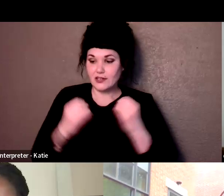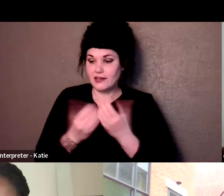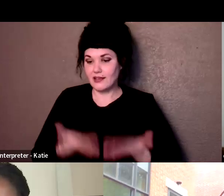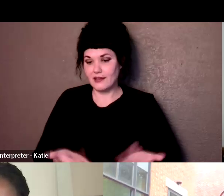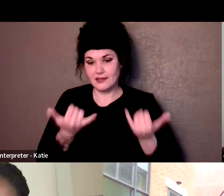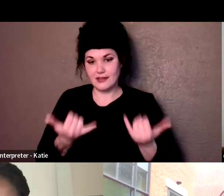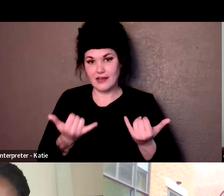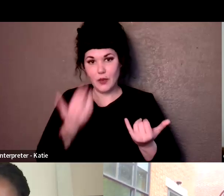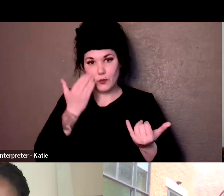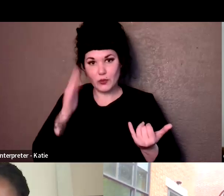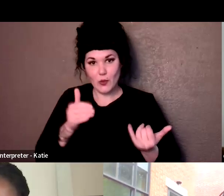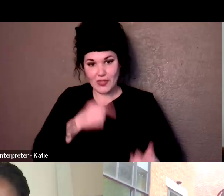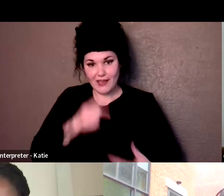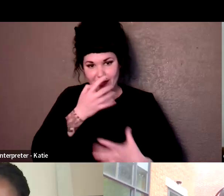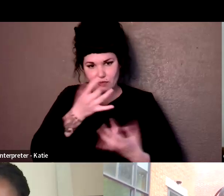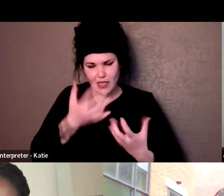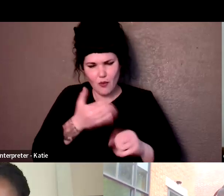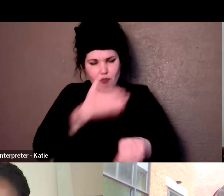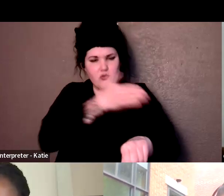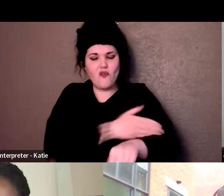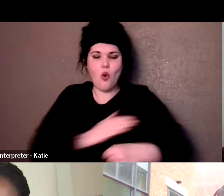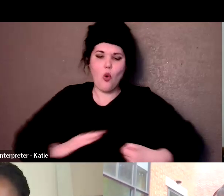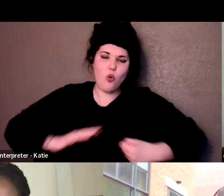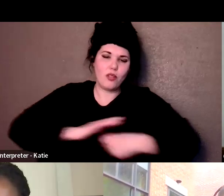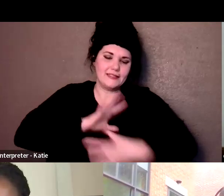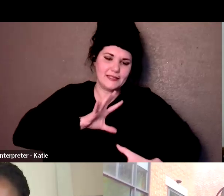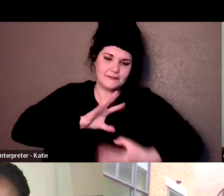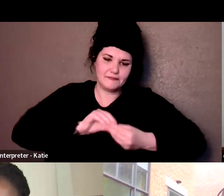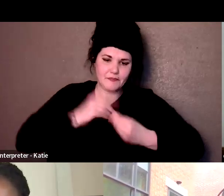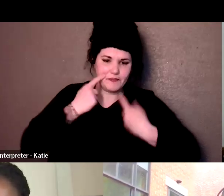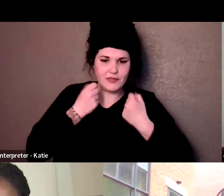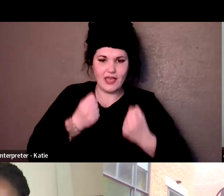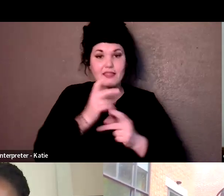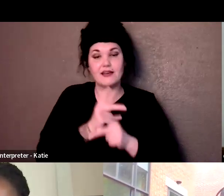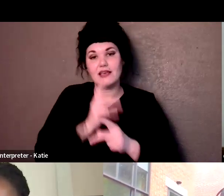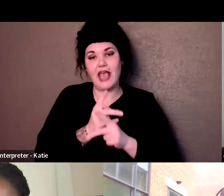in improving holistic mental health care and well-being for all. They're all doing their